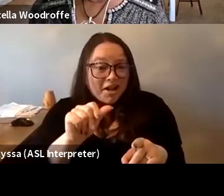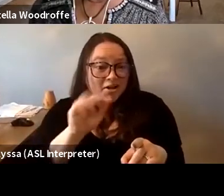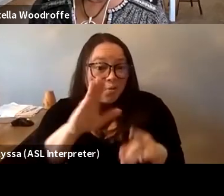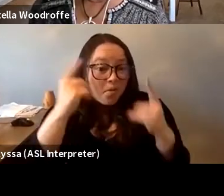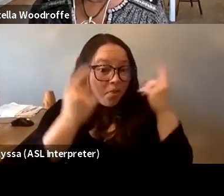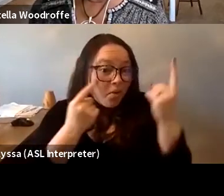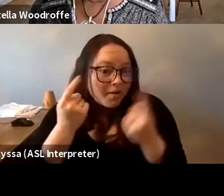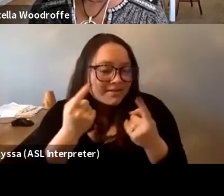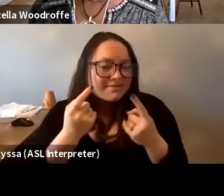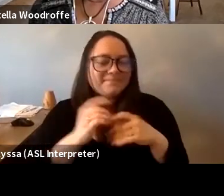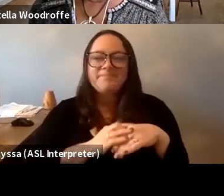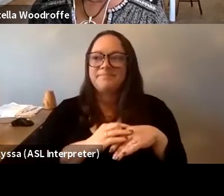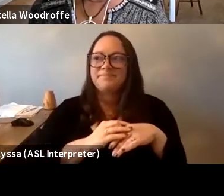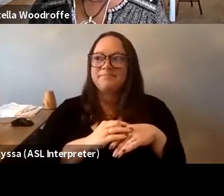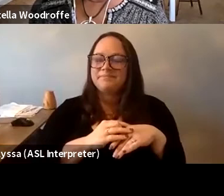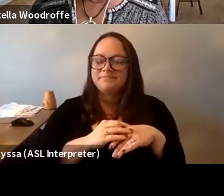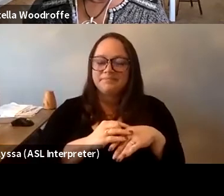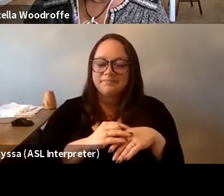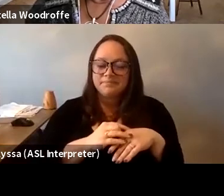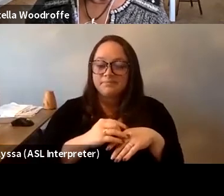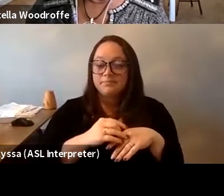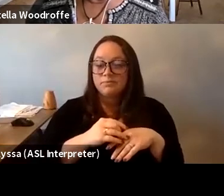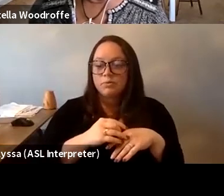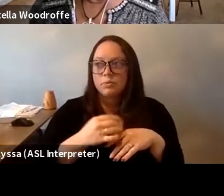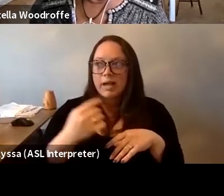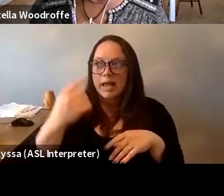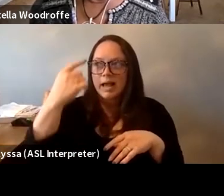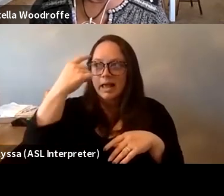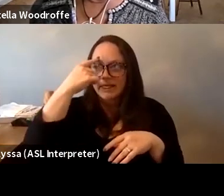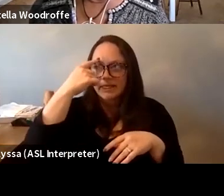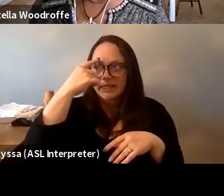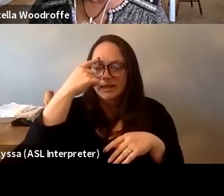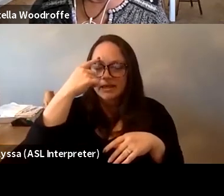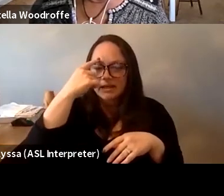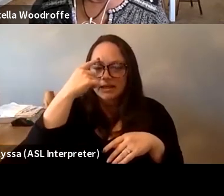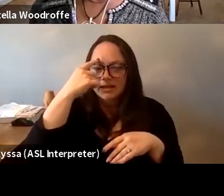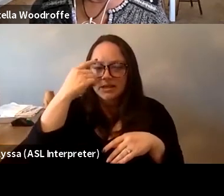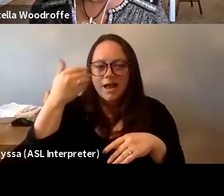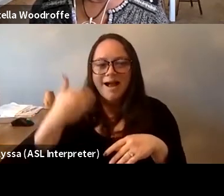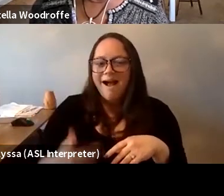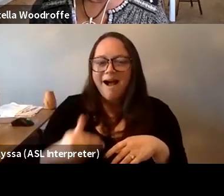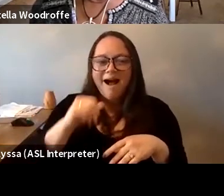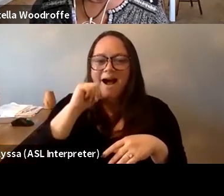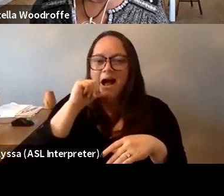it's okay, um, you know, I'm not at the sexuality part yet. So,